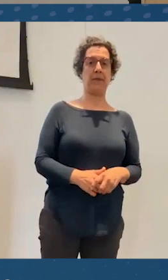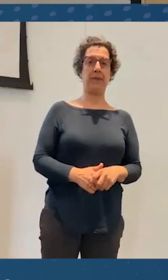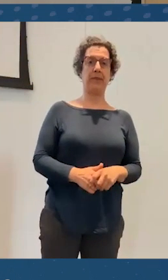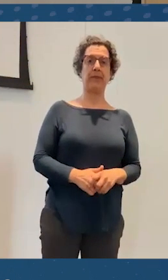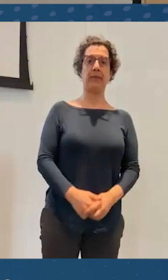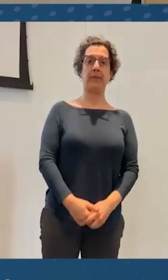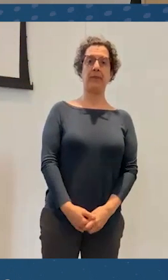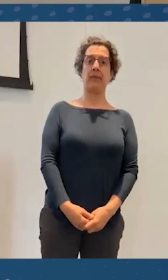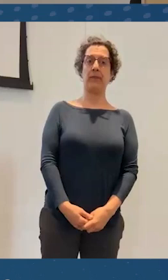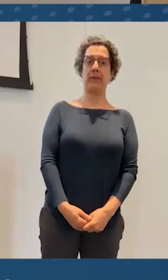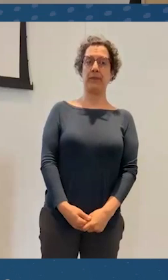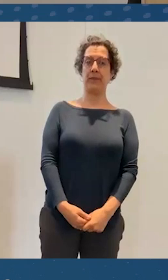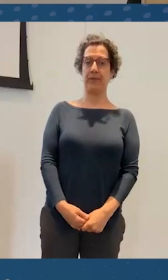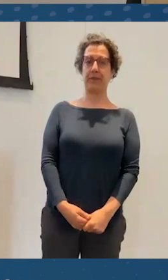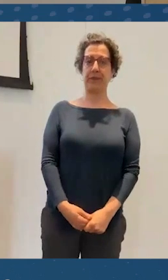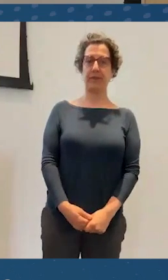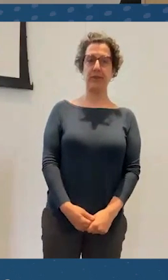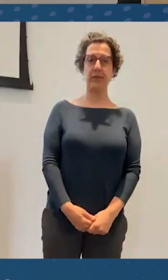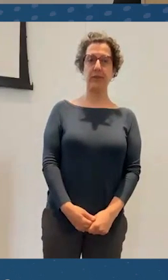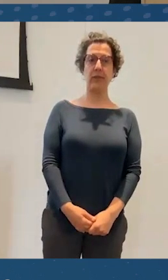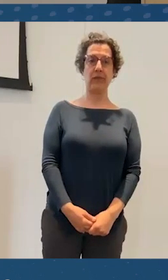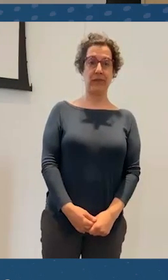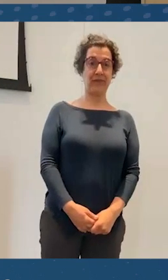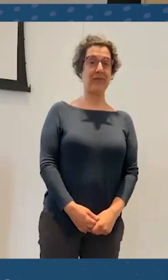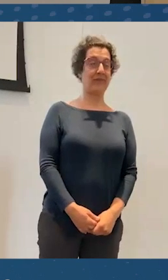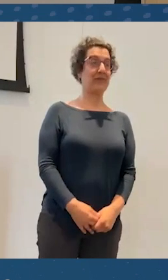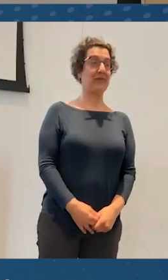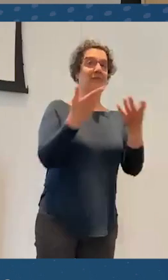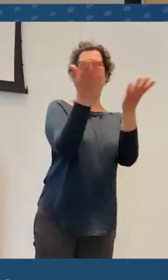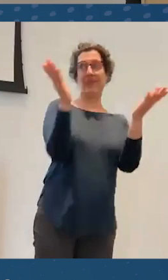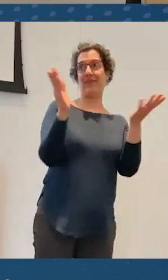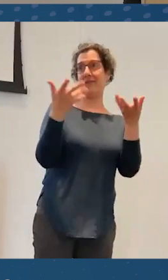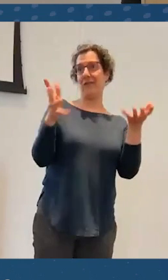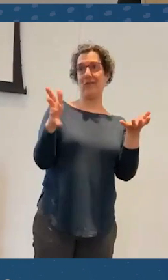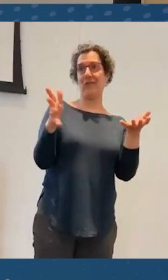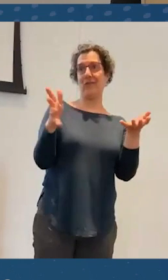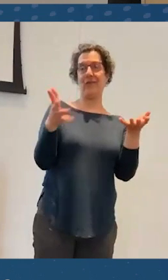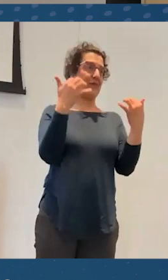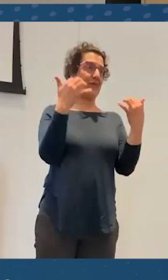And as this group probably already knows,